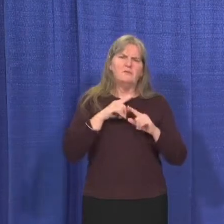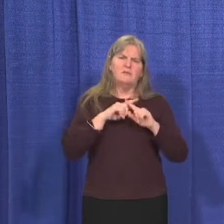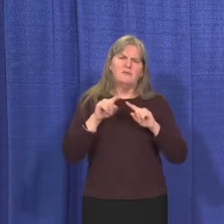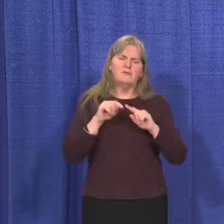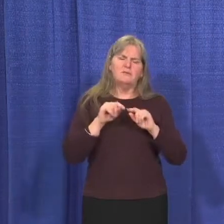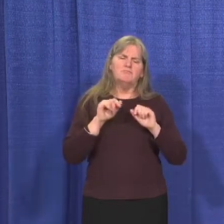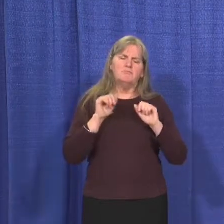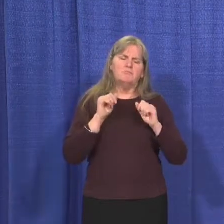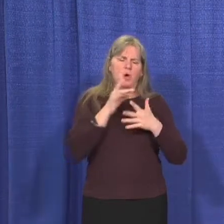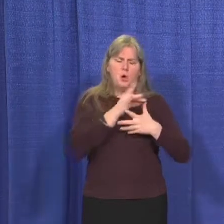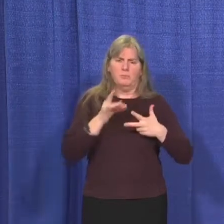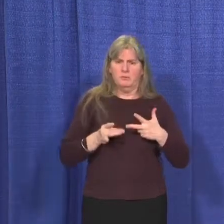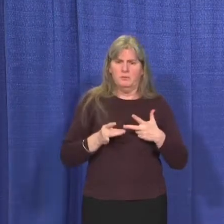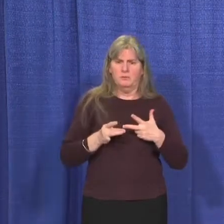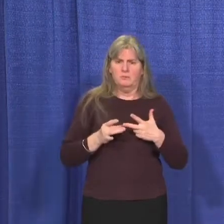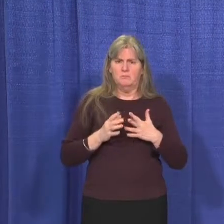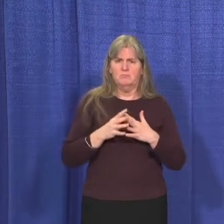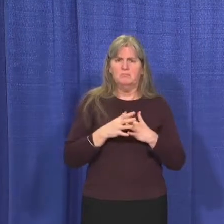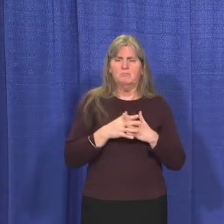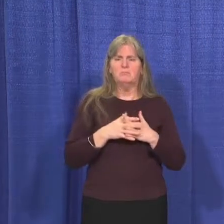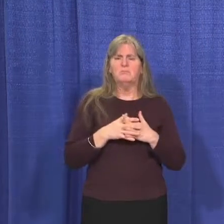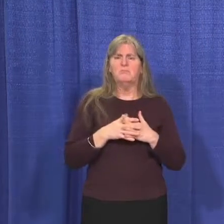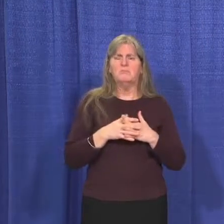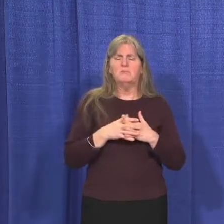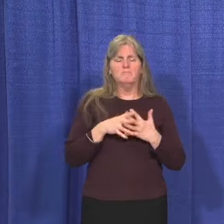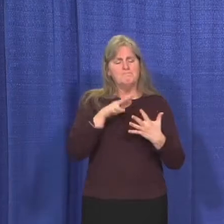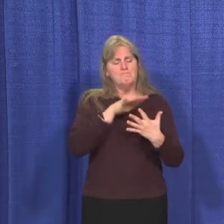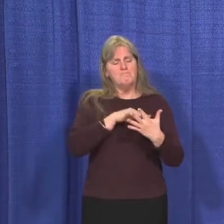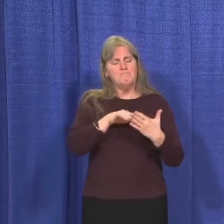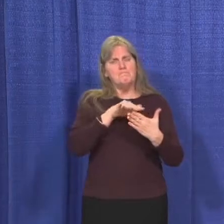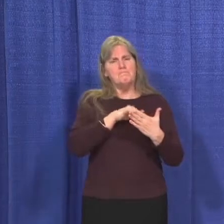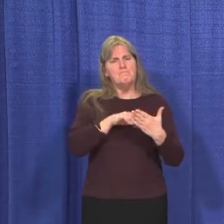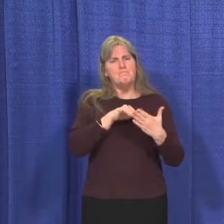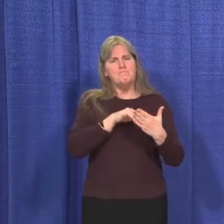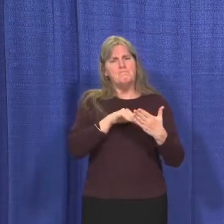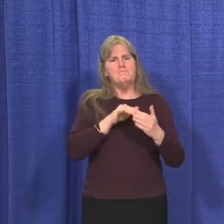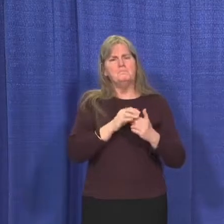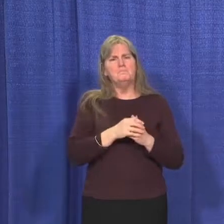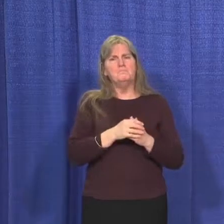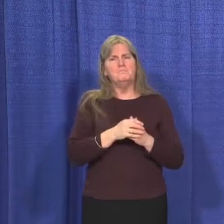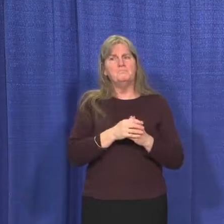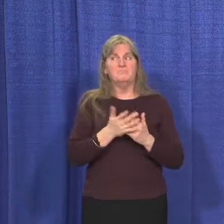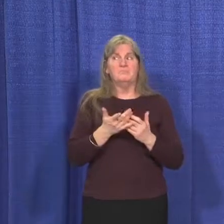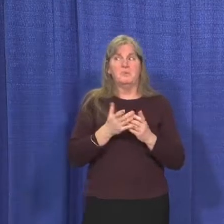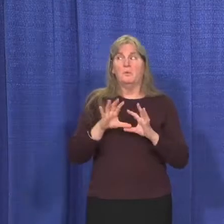possibilities and options that have been looked at around the